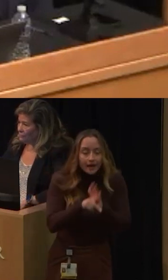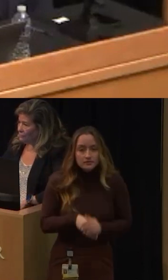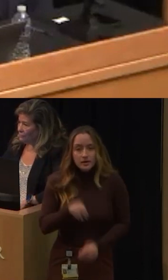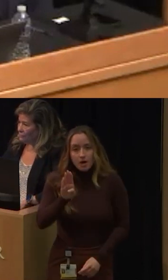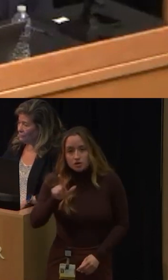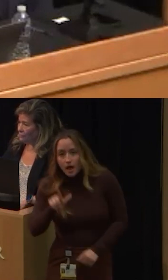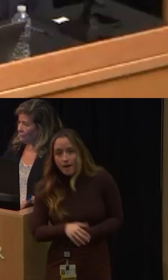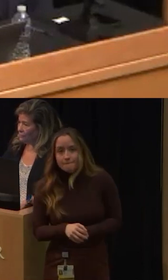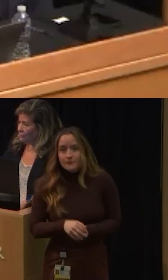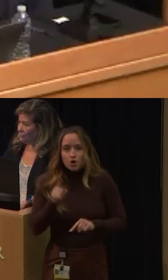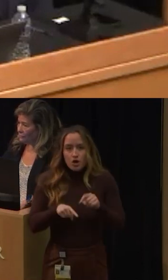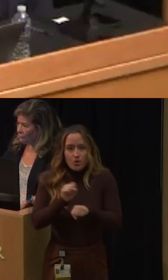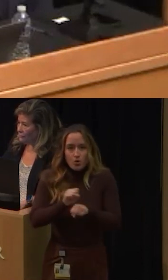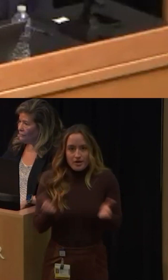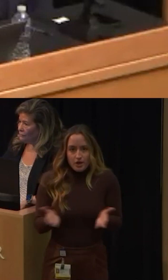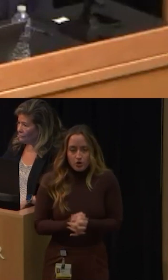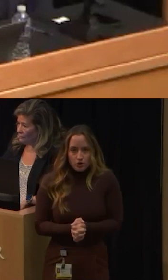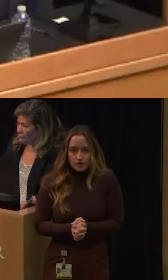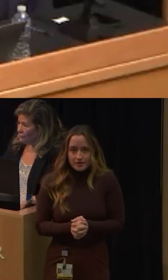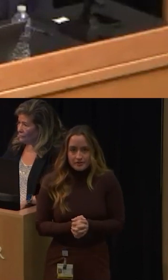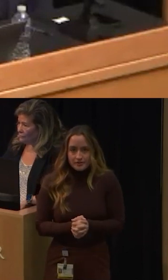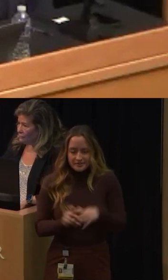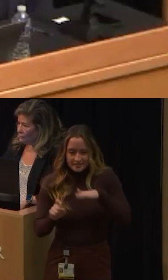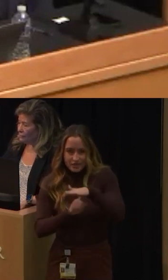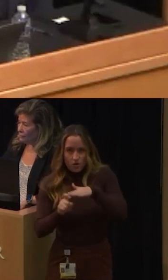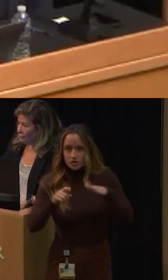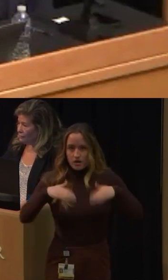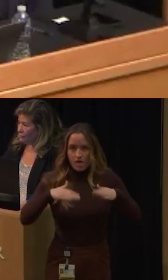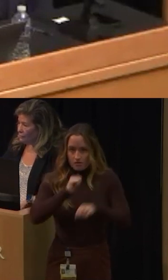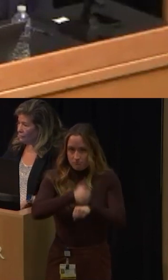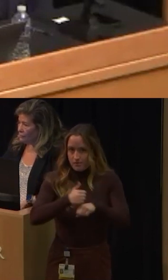Xerox didn't even exist yet, so you couldn't work at Xerox.